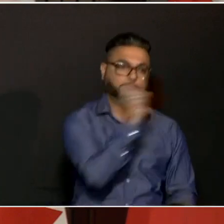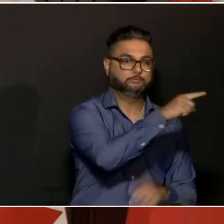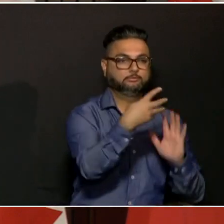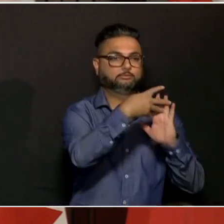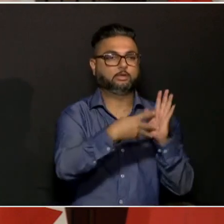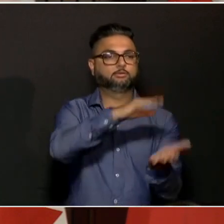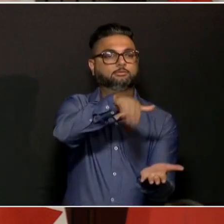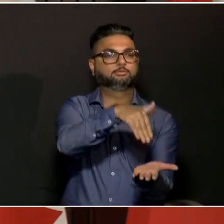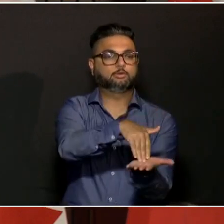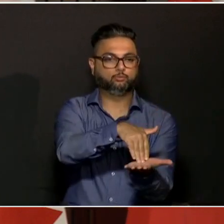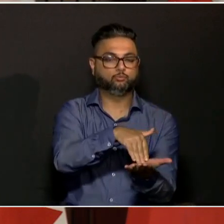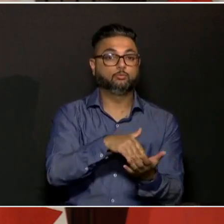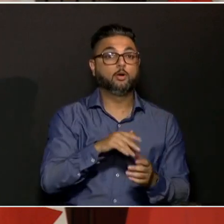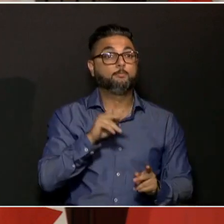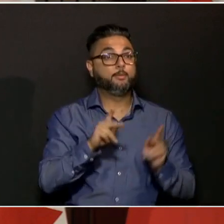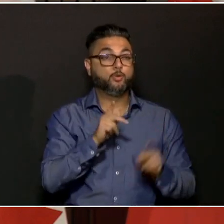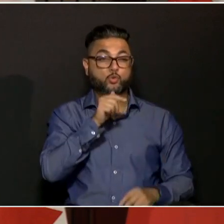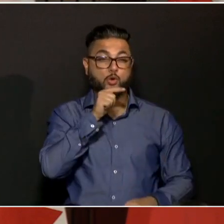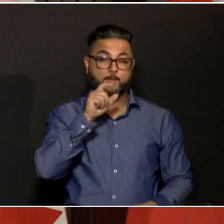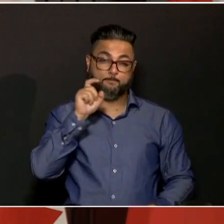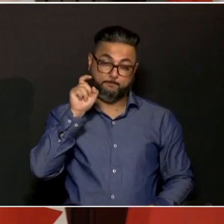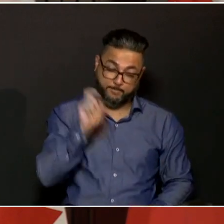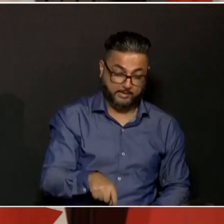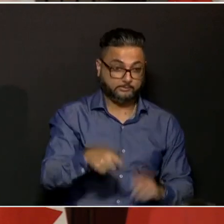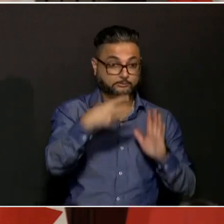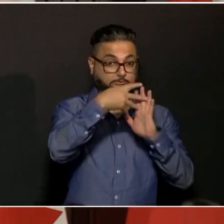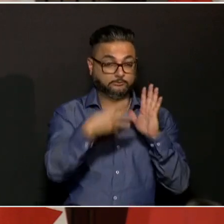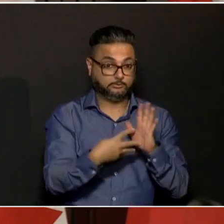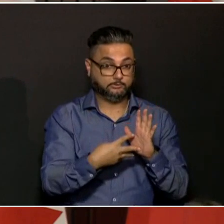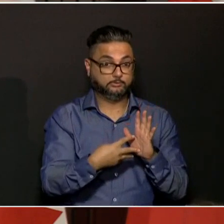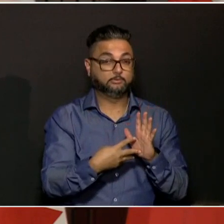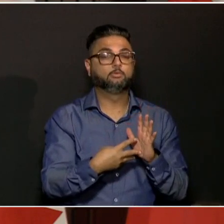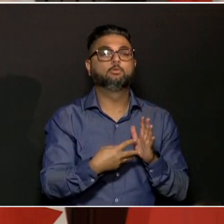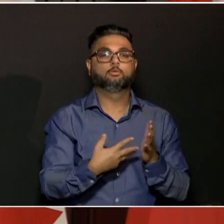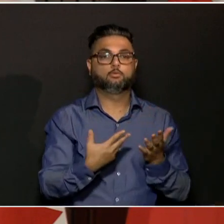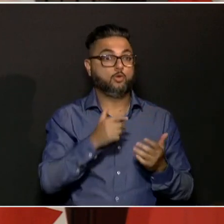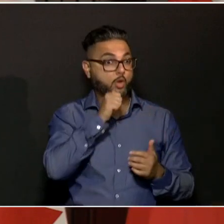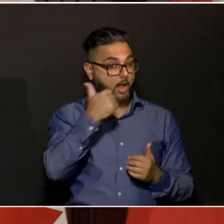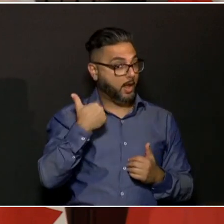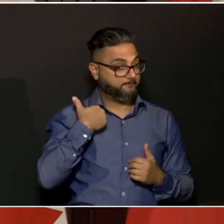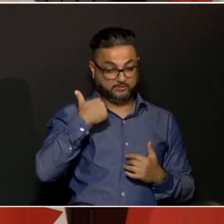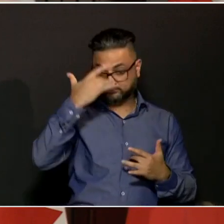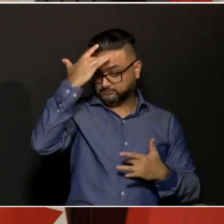to be tested, so we want to be sure people who absolutely need to be tested